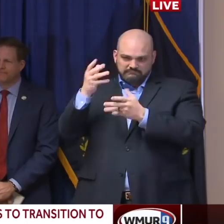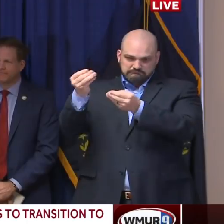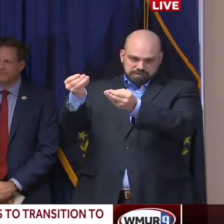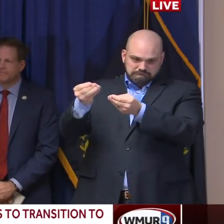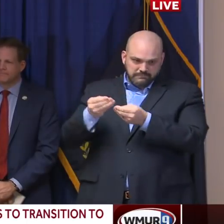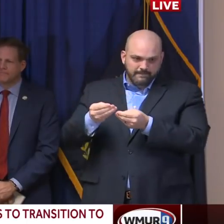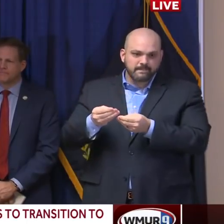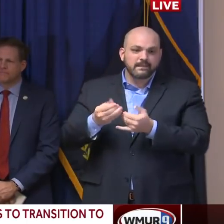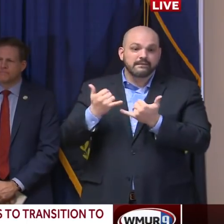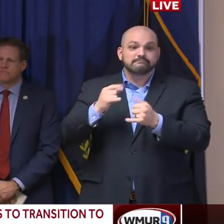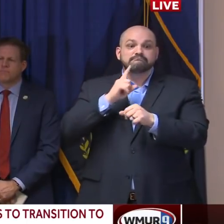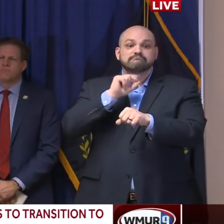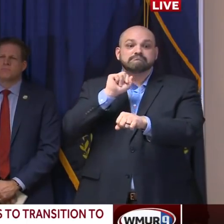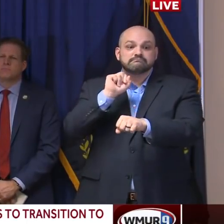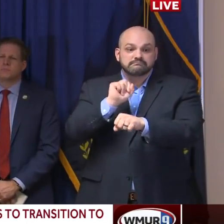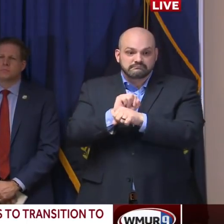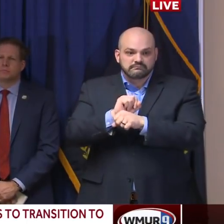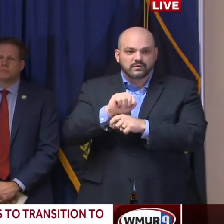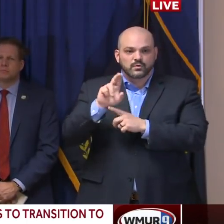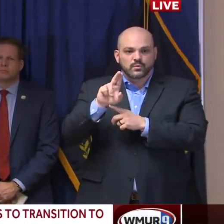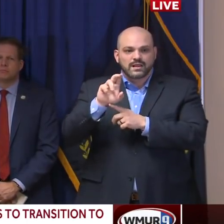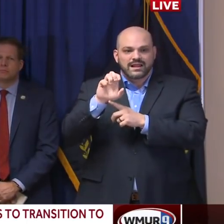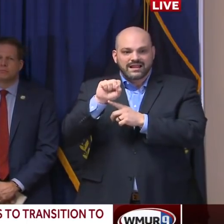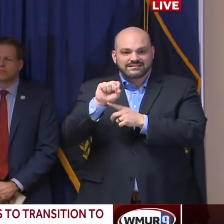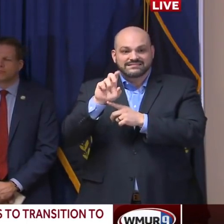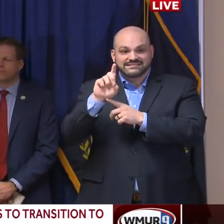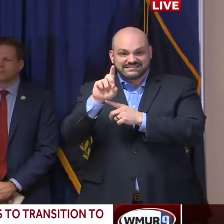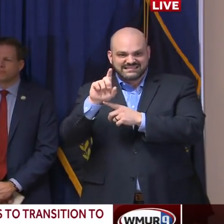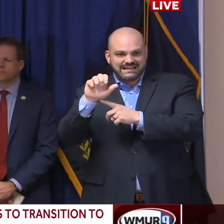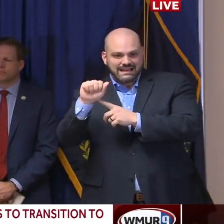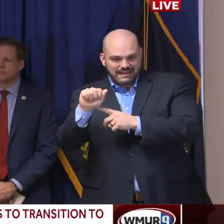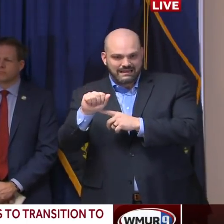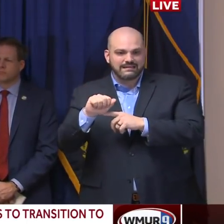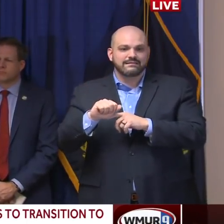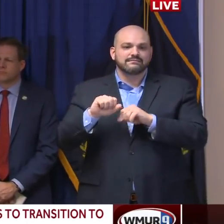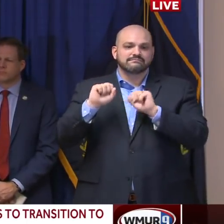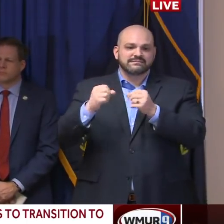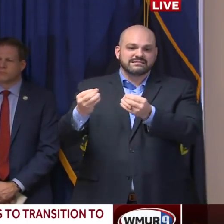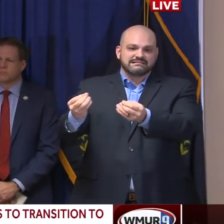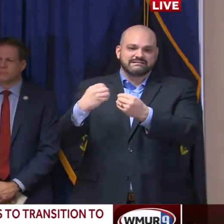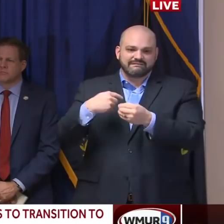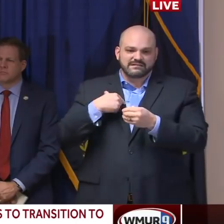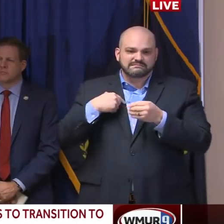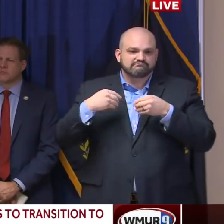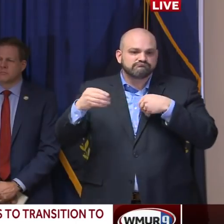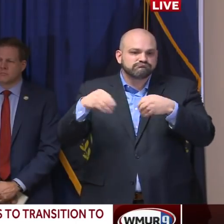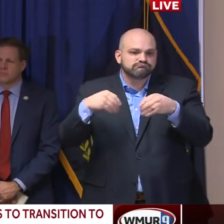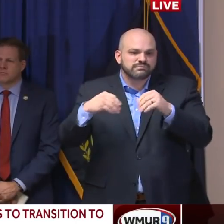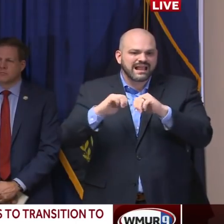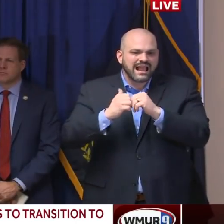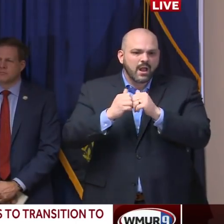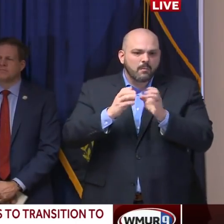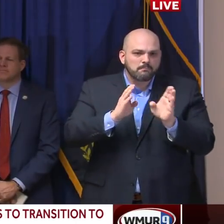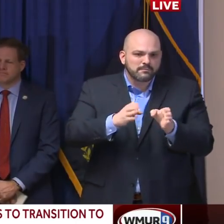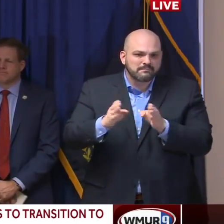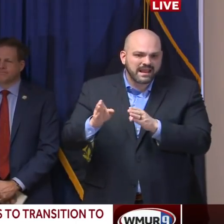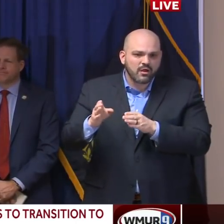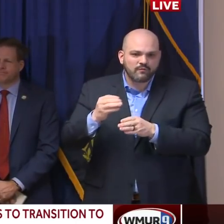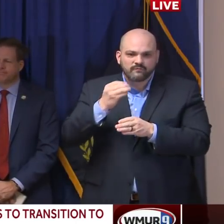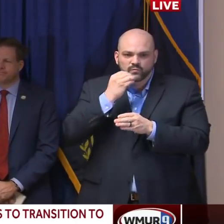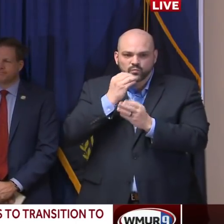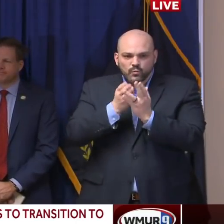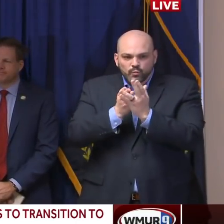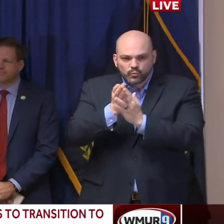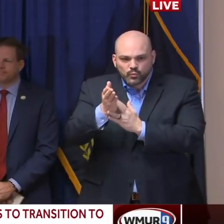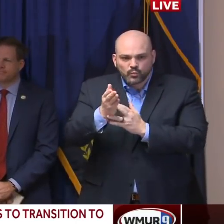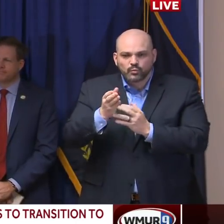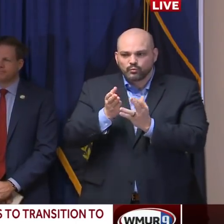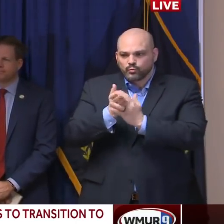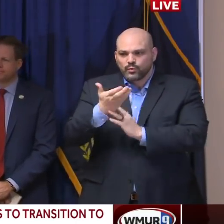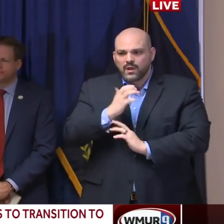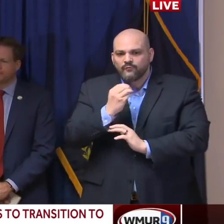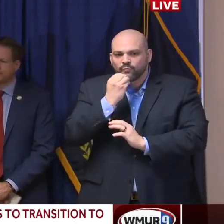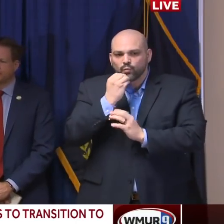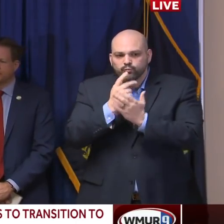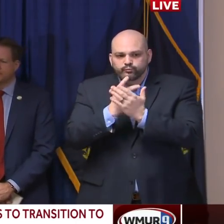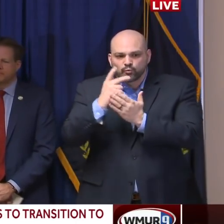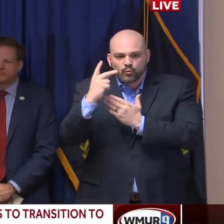WE RECEIVED -- THAT WAS GRANTED TO US AND WE RECEIVED THE WAIVER YESTERDAY FROM THE USDA THAT ALLOWED BROAD FLEX ABILITY IN TERMS OF HOW WE PREPARE AND DISTRIBUTE FOOD THROUGH OUR